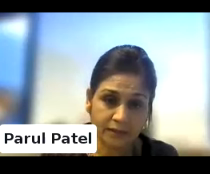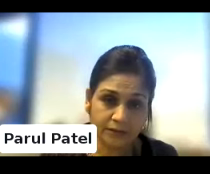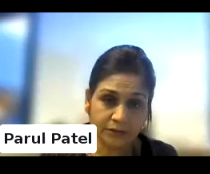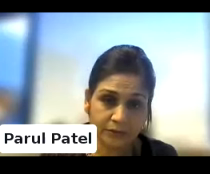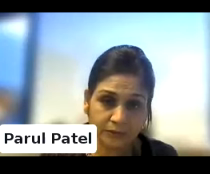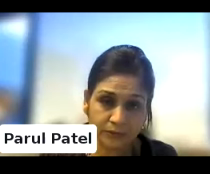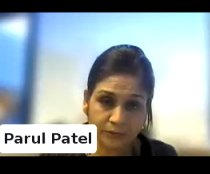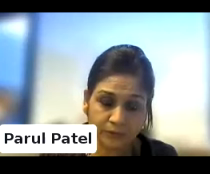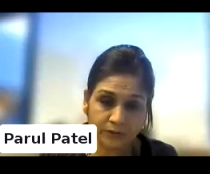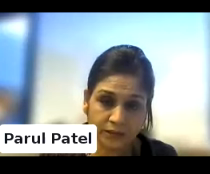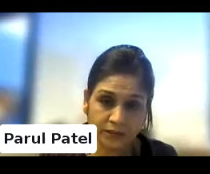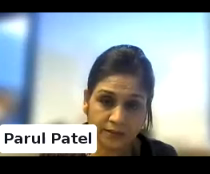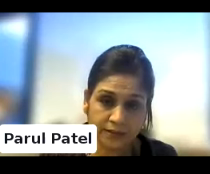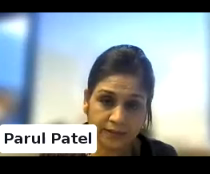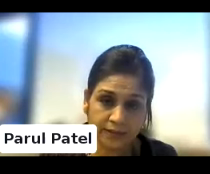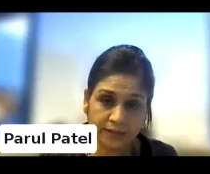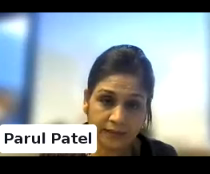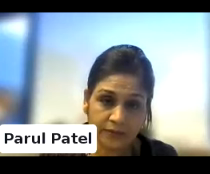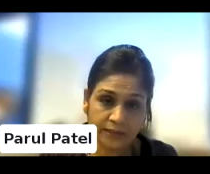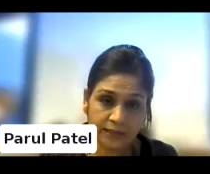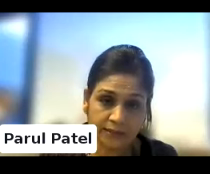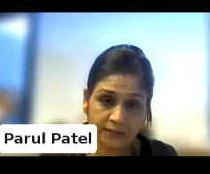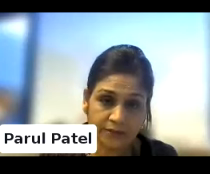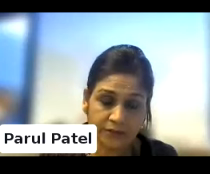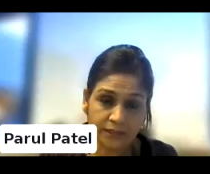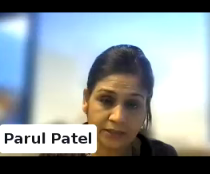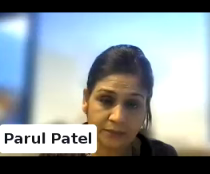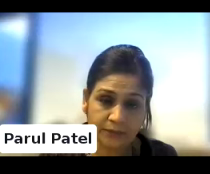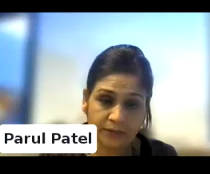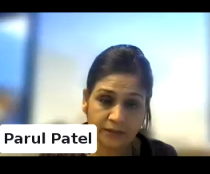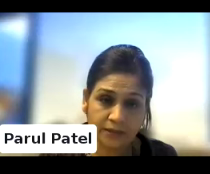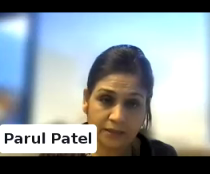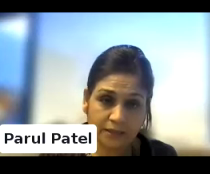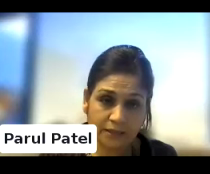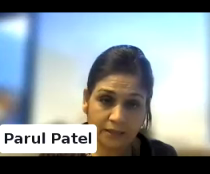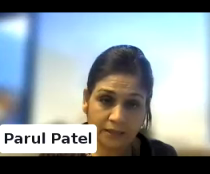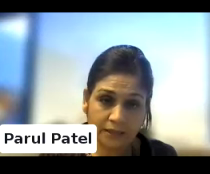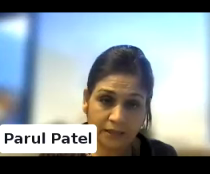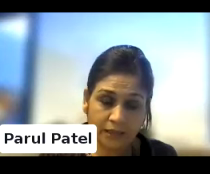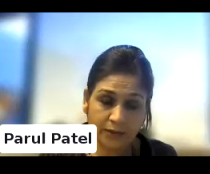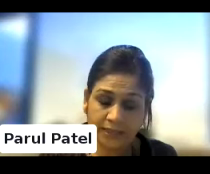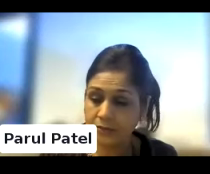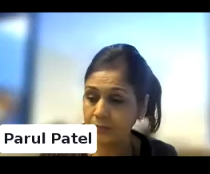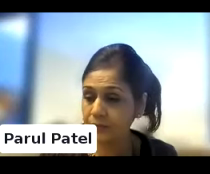Can you tell us again how to access our dashboard.